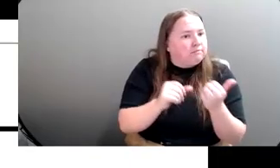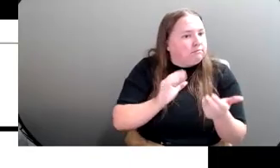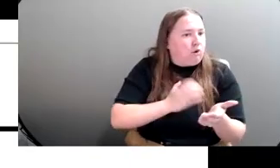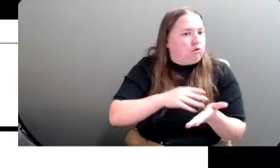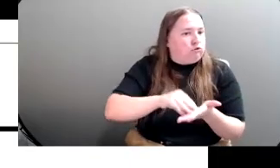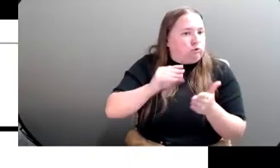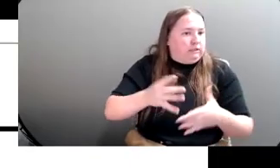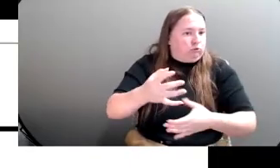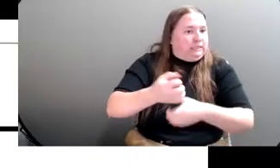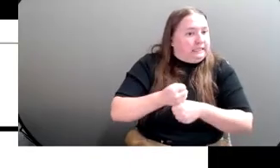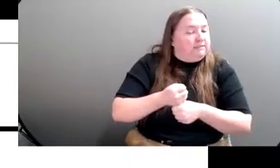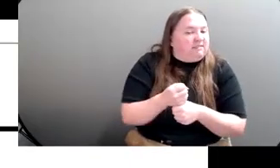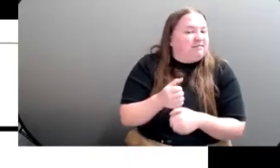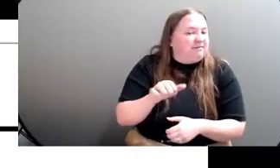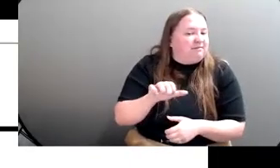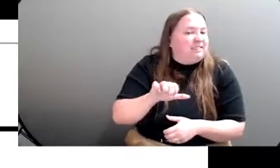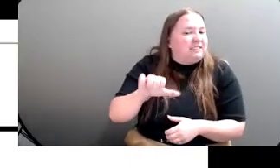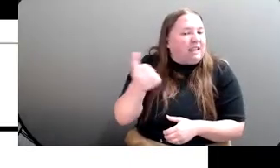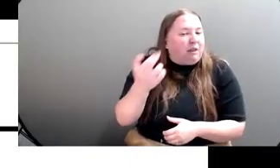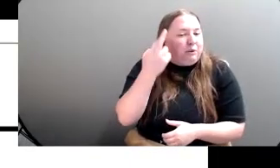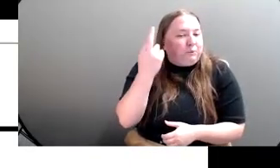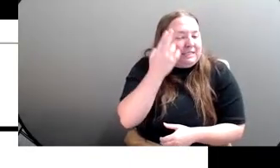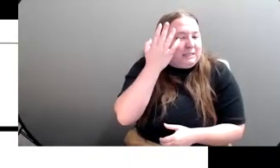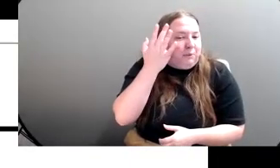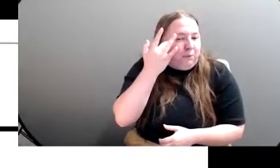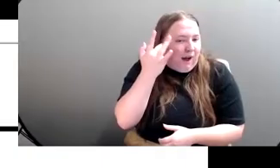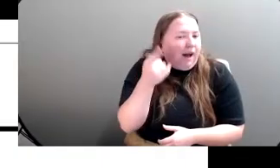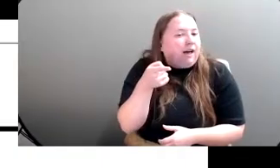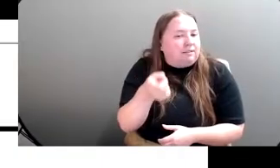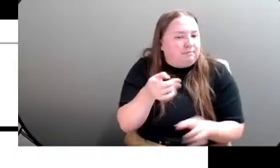And so, again, that's another reason why, you know,